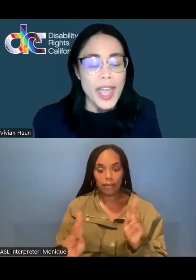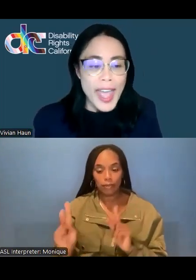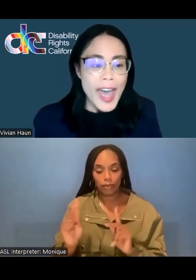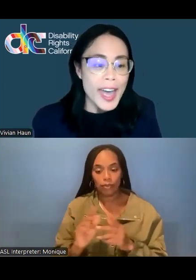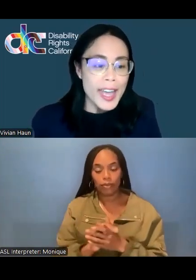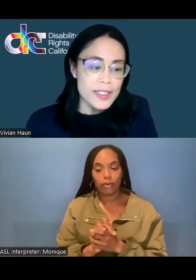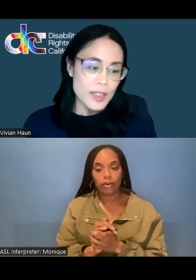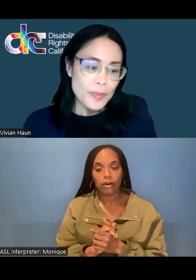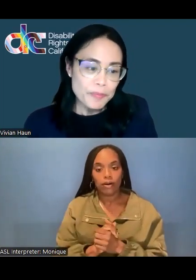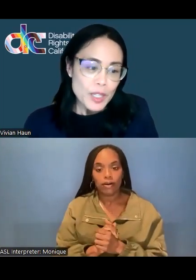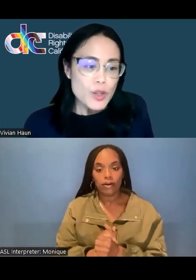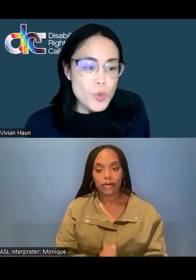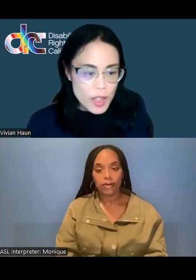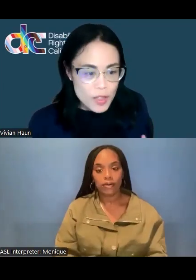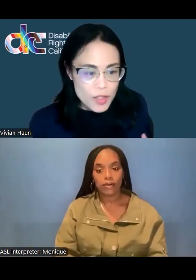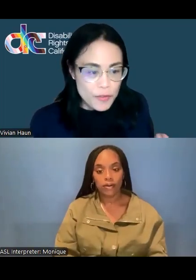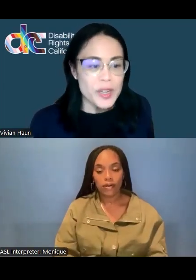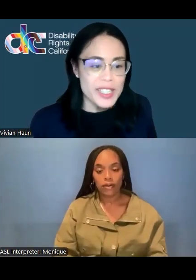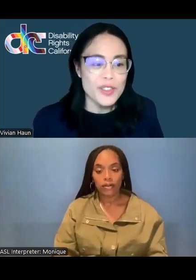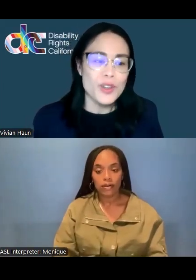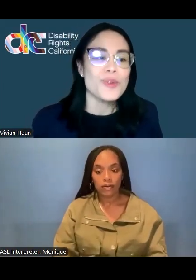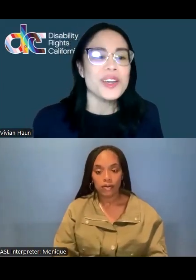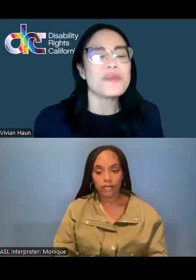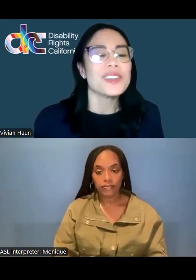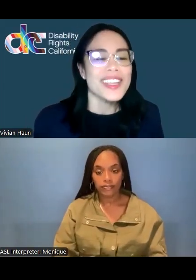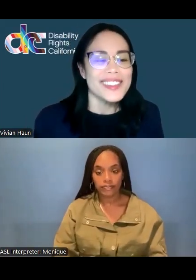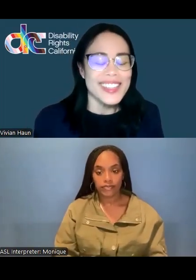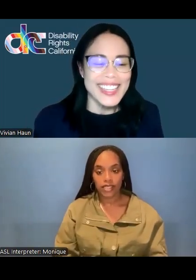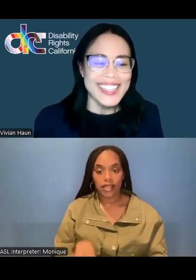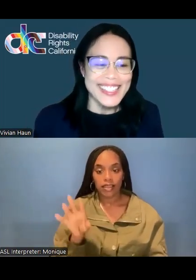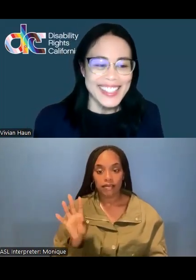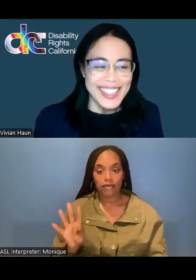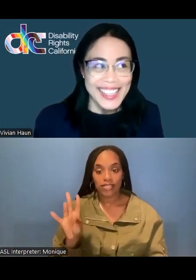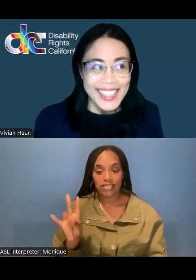and so the 4731 complaint is the,